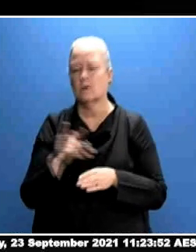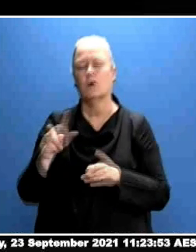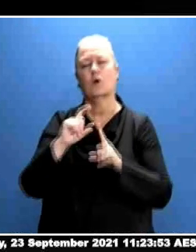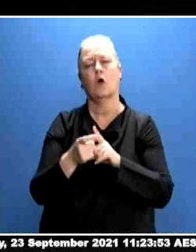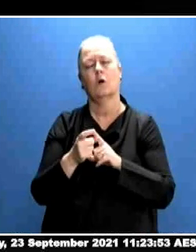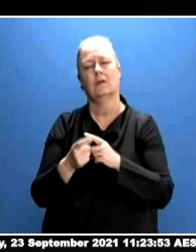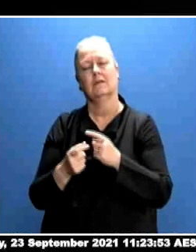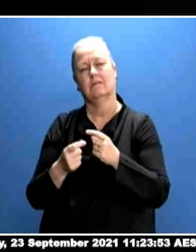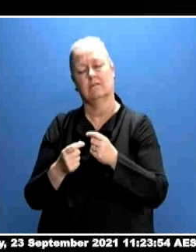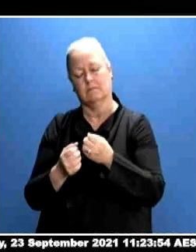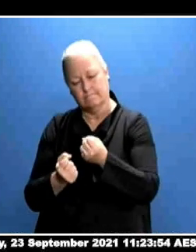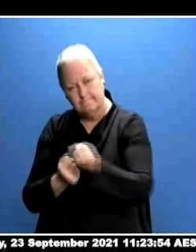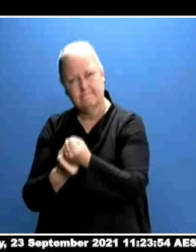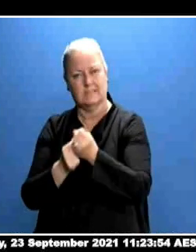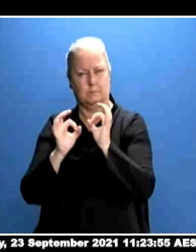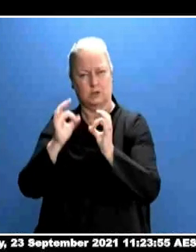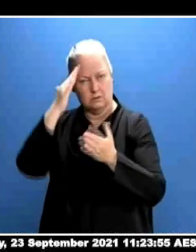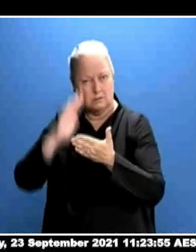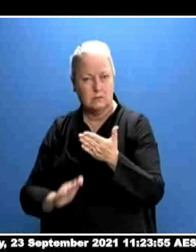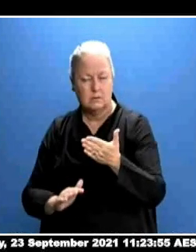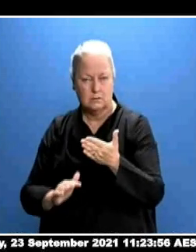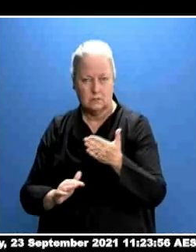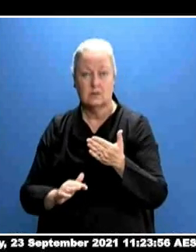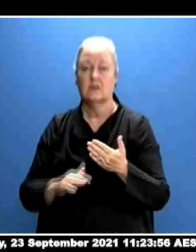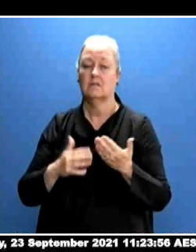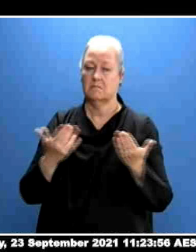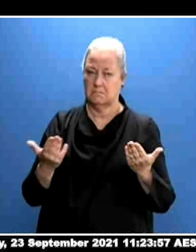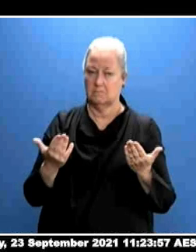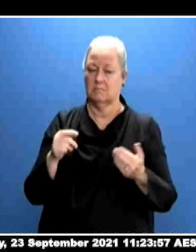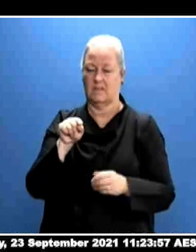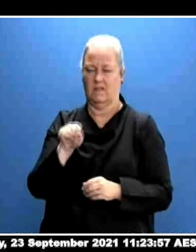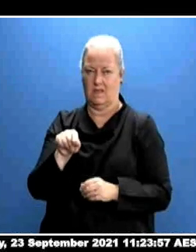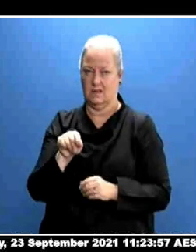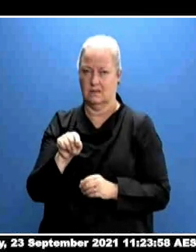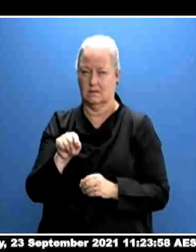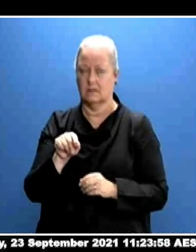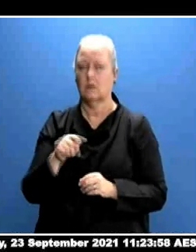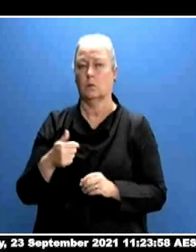is reflected in our practice currently, and is consistent with what